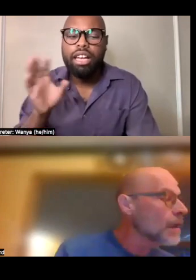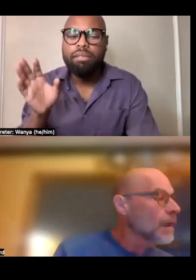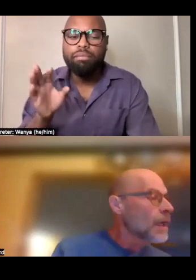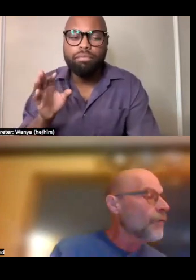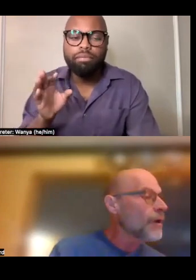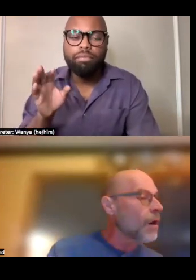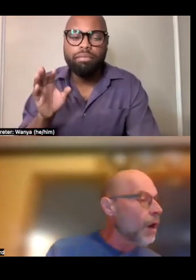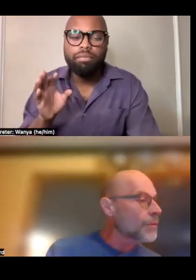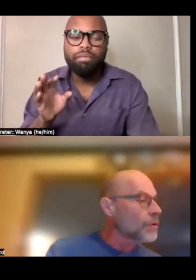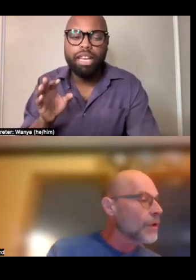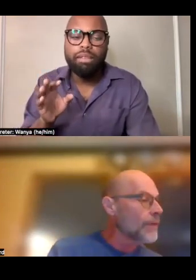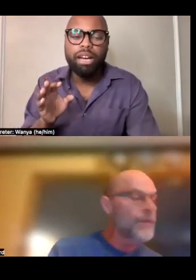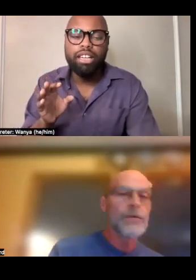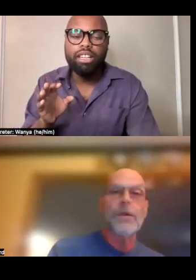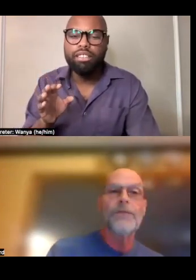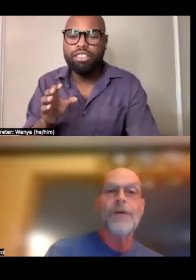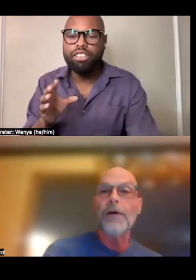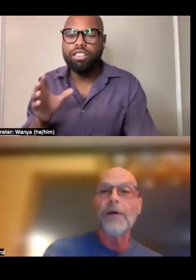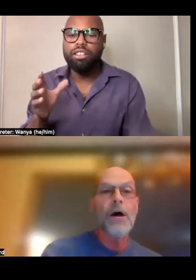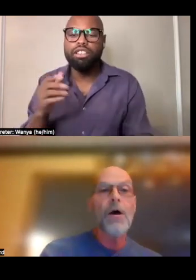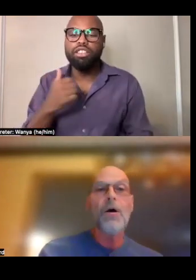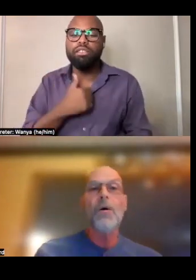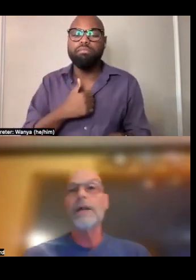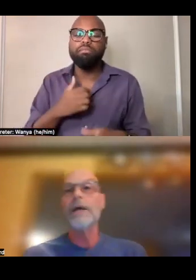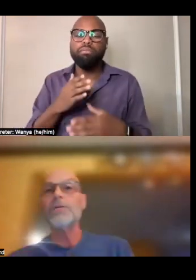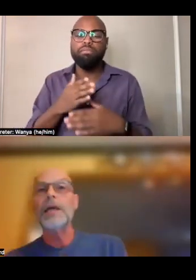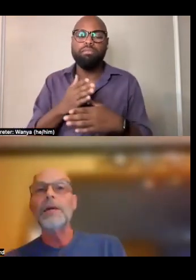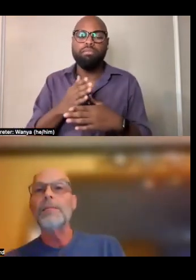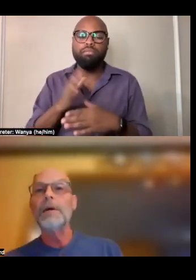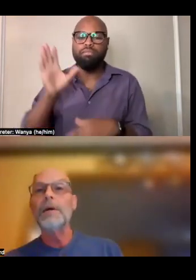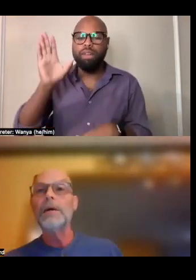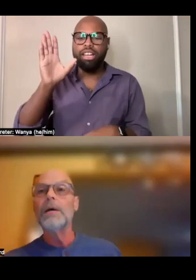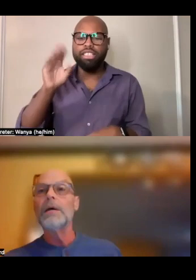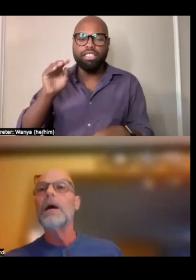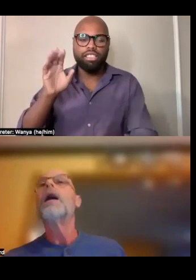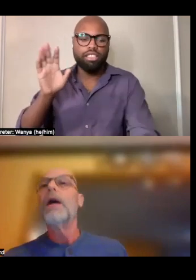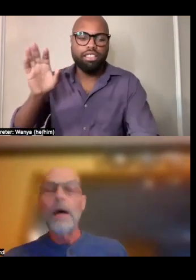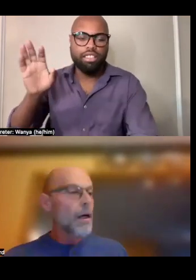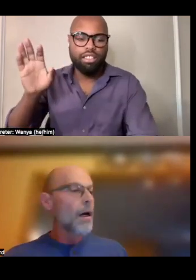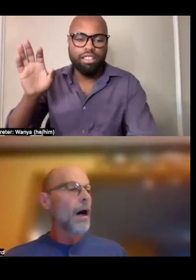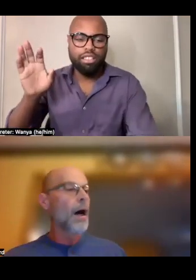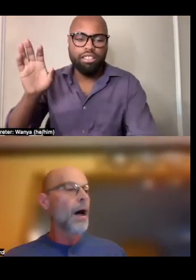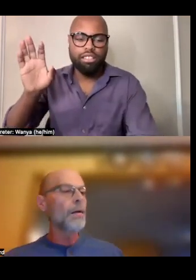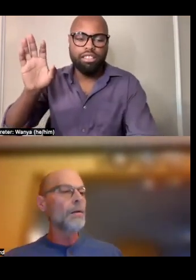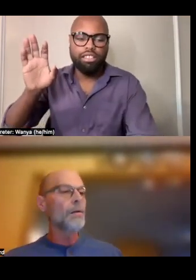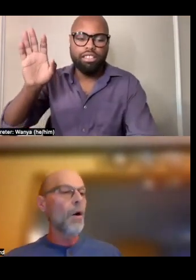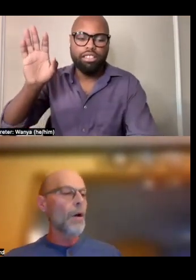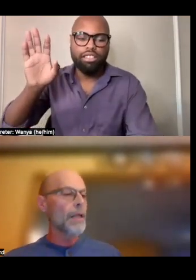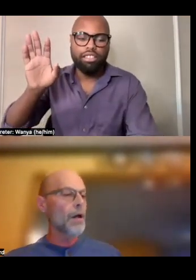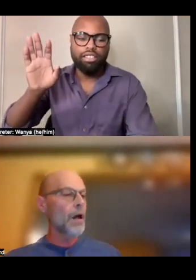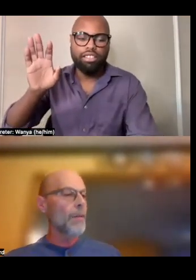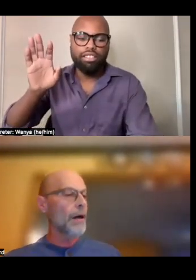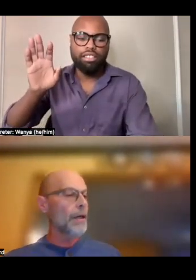We go up to the very low and extreme low-income area.